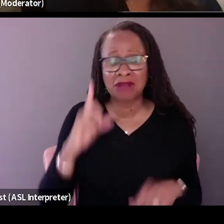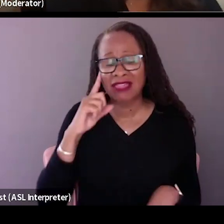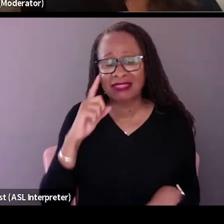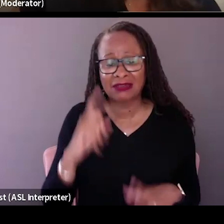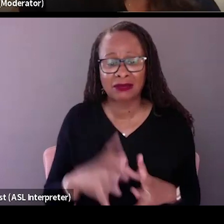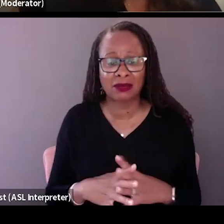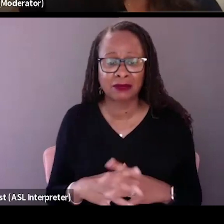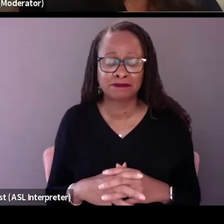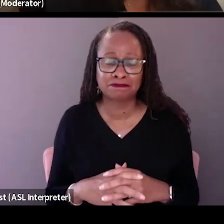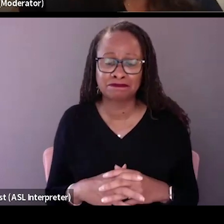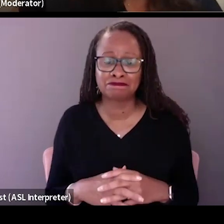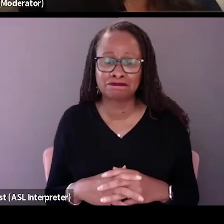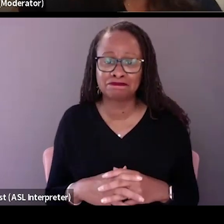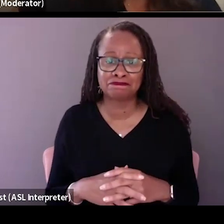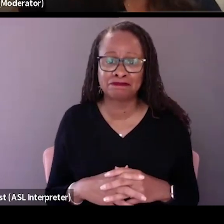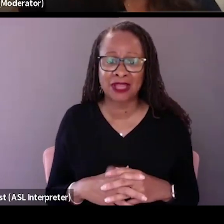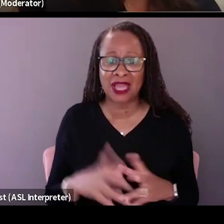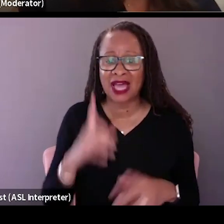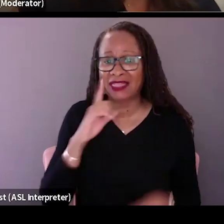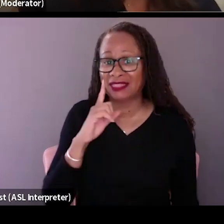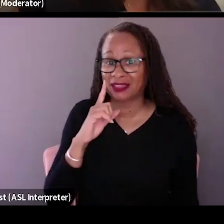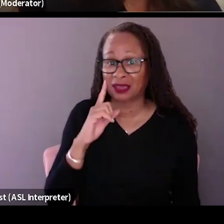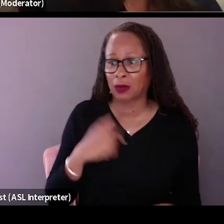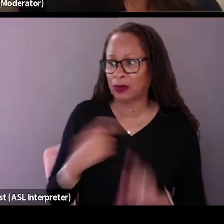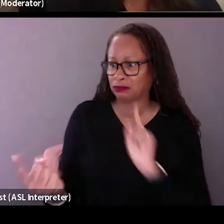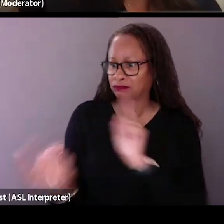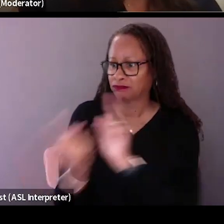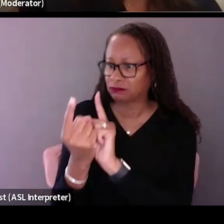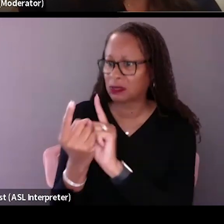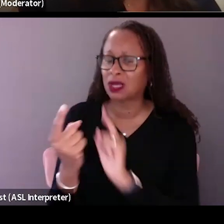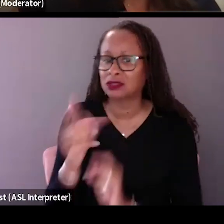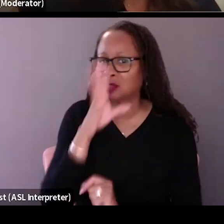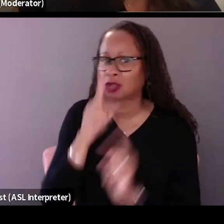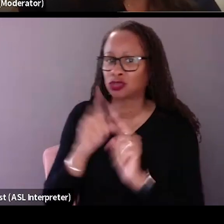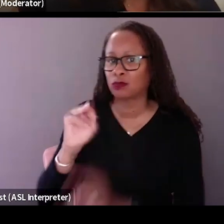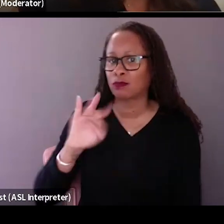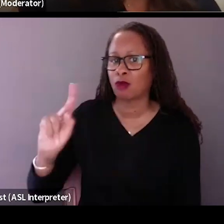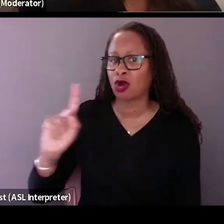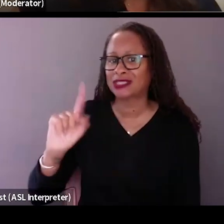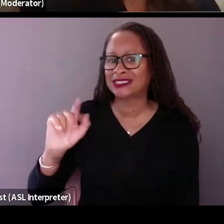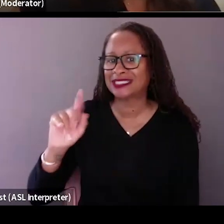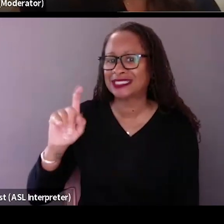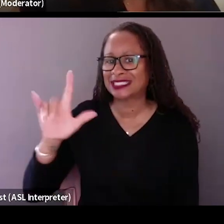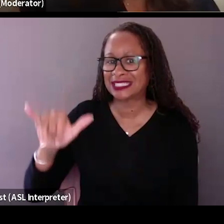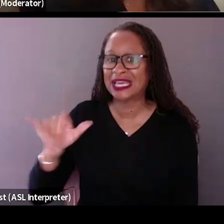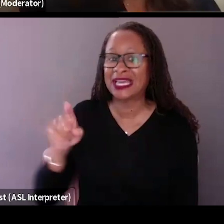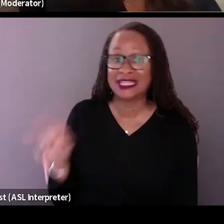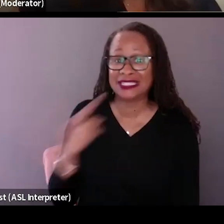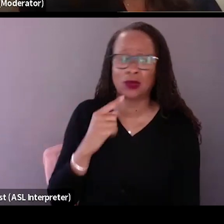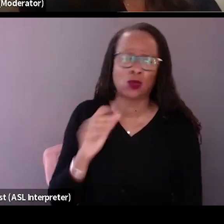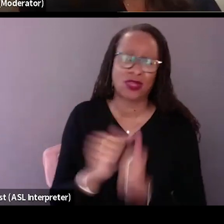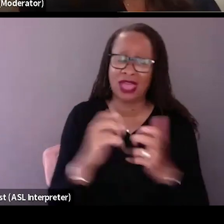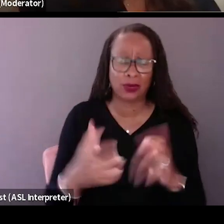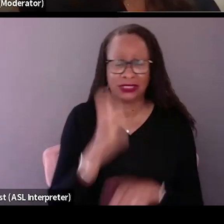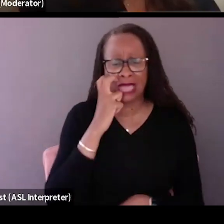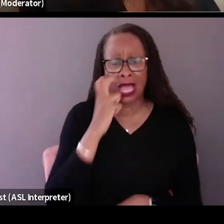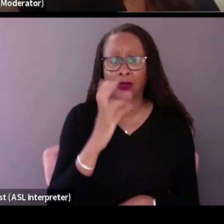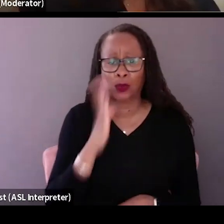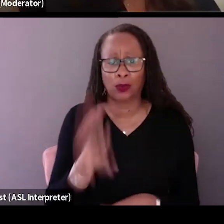I would talk to Mark Tinsley and he was like, you know, now he's gonna be found guilty, there's no doubt. No, but you know, when I was in the courtroom